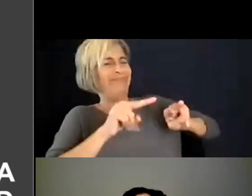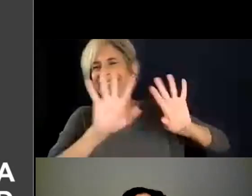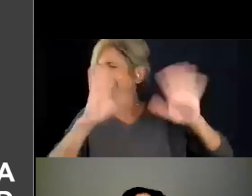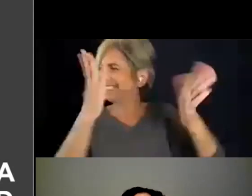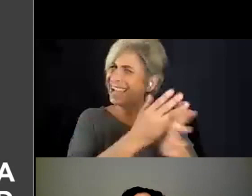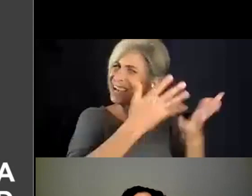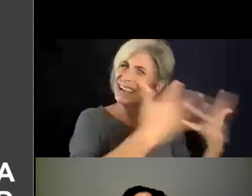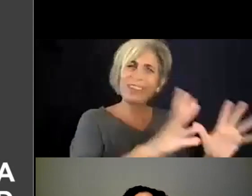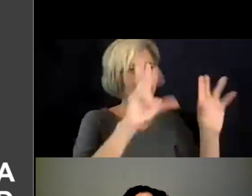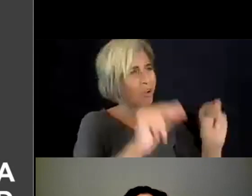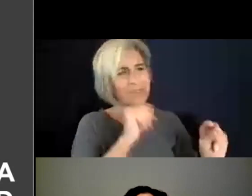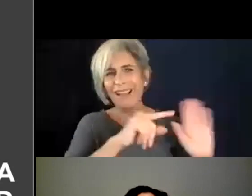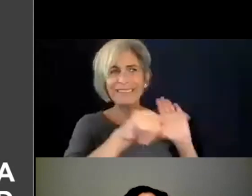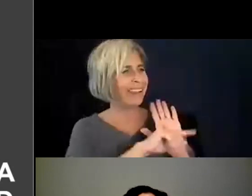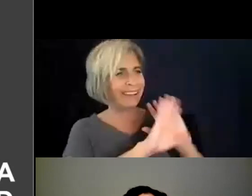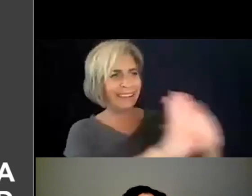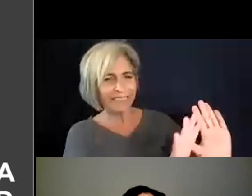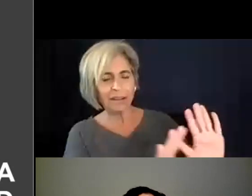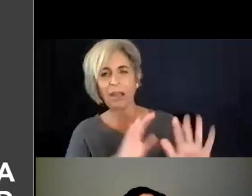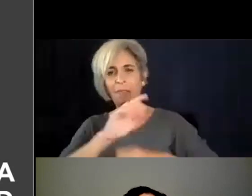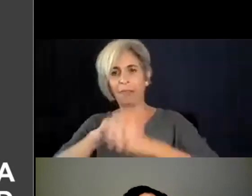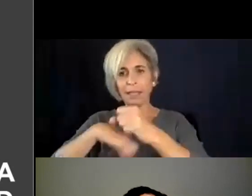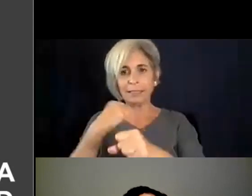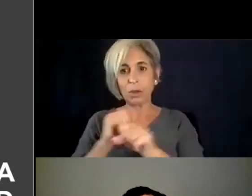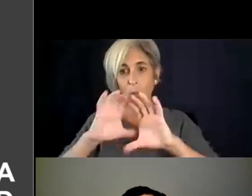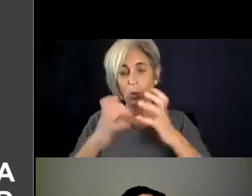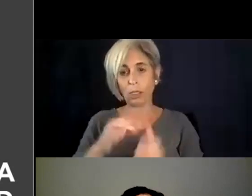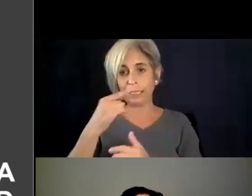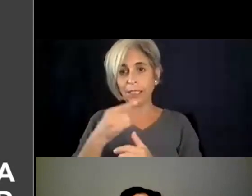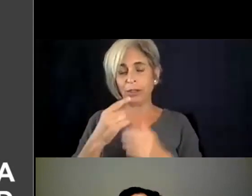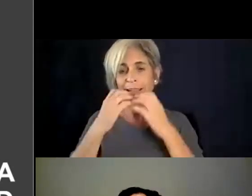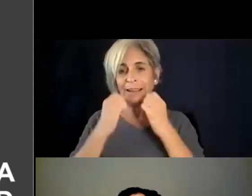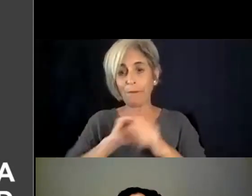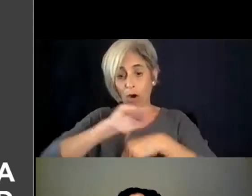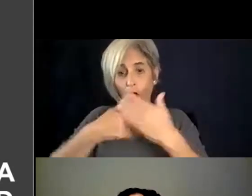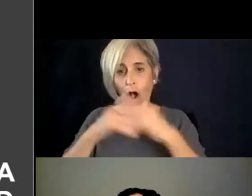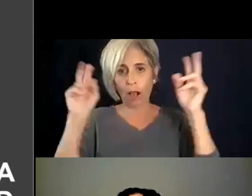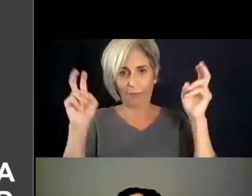This year's theme for World Hearing Day is Hearing Care For All, and the